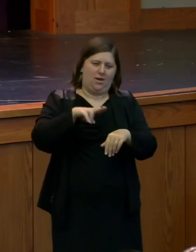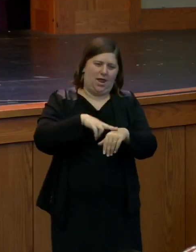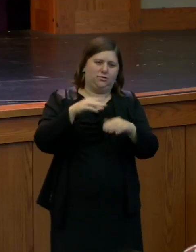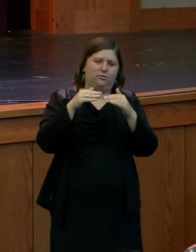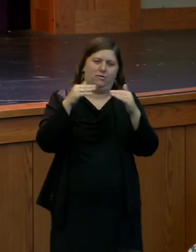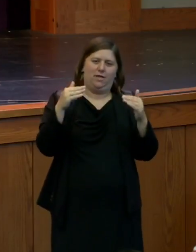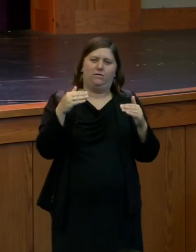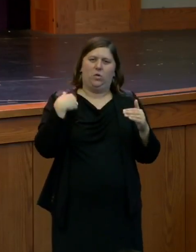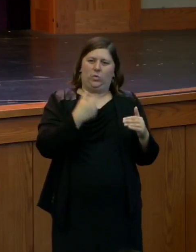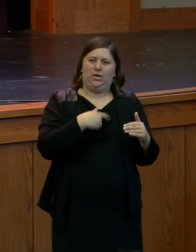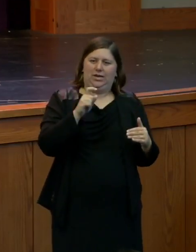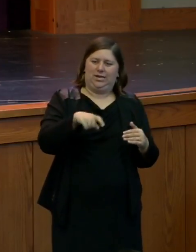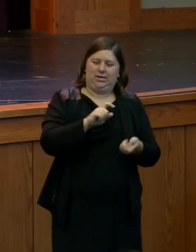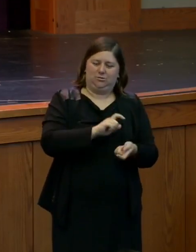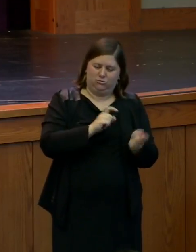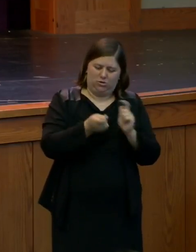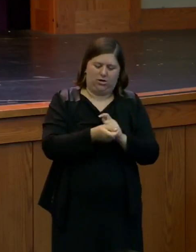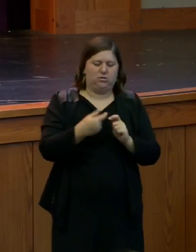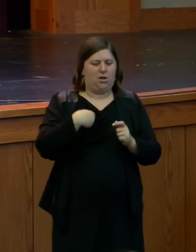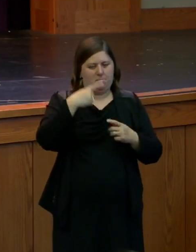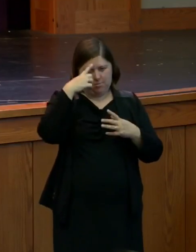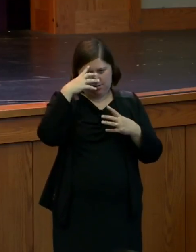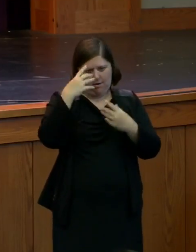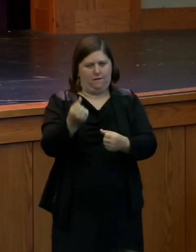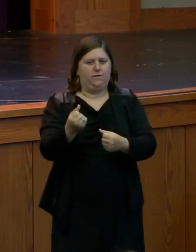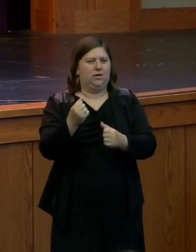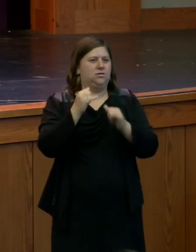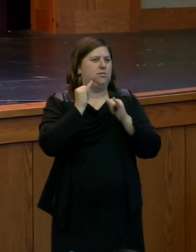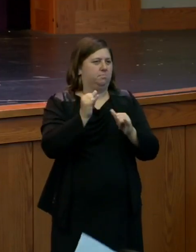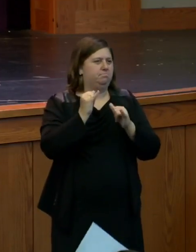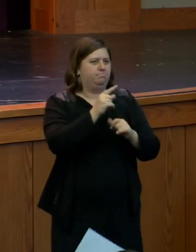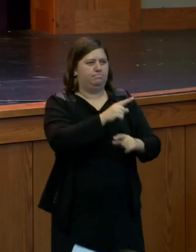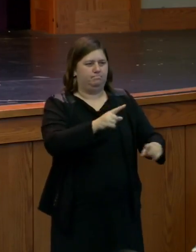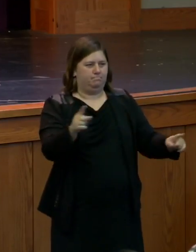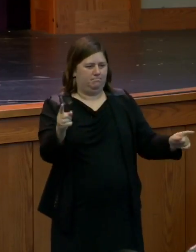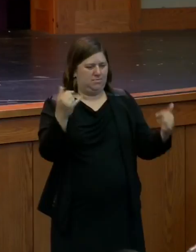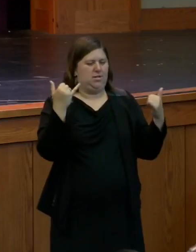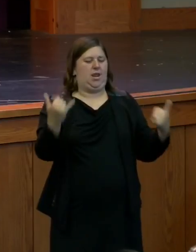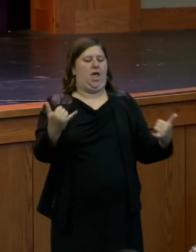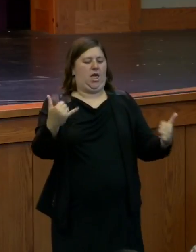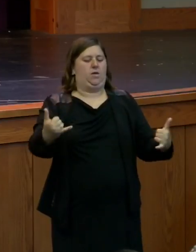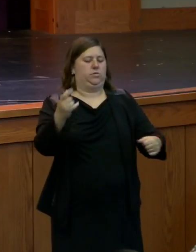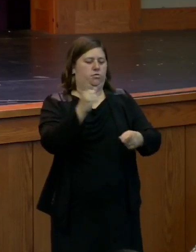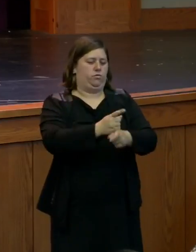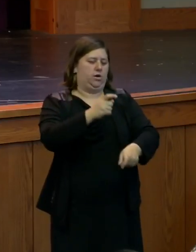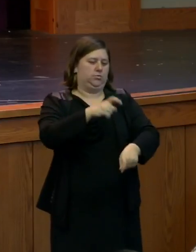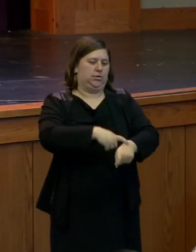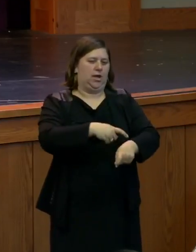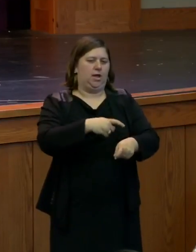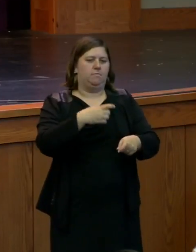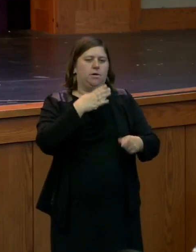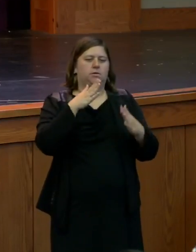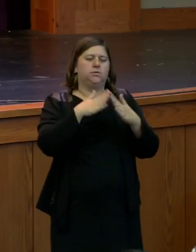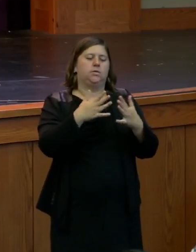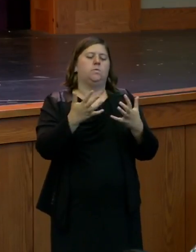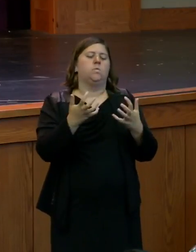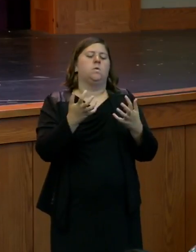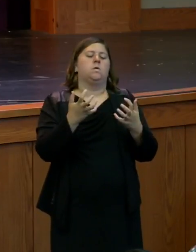WE NEED CHANGE AND I AM CONFIDENT SIMILAR TO YOU THAT THE TIME IS NOW AND OUR CITY IS HUNGRY FOR IT.